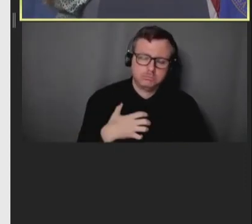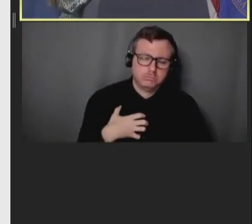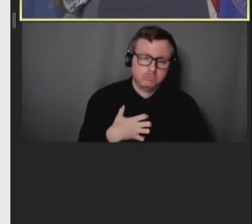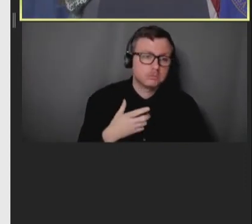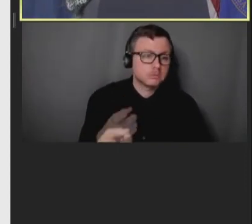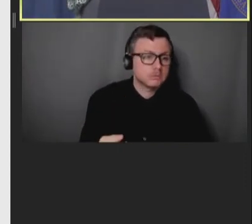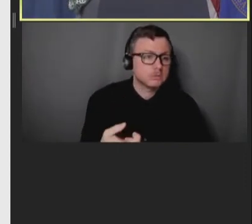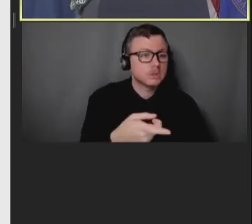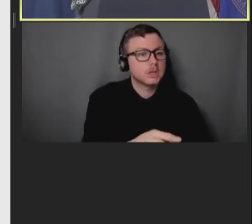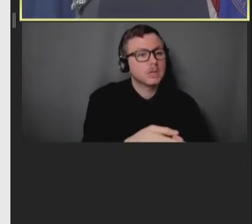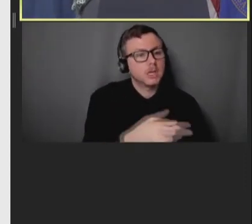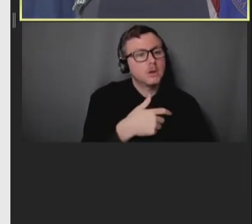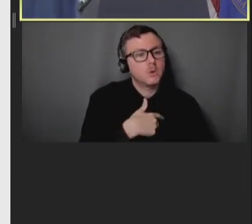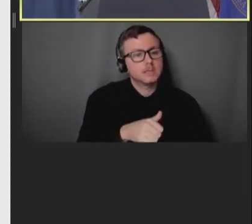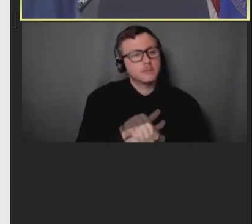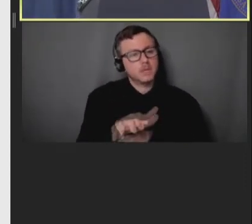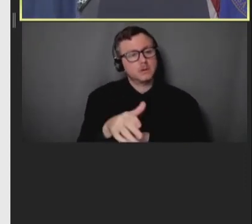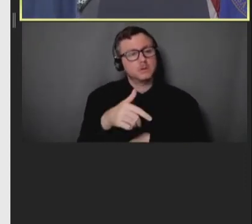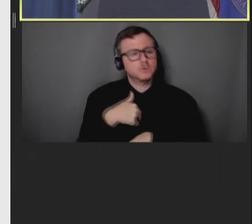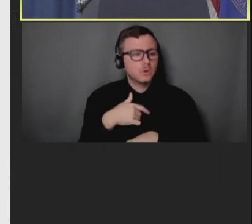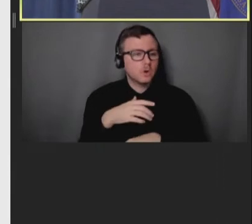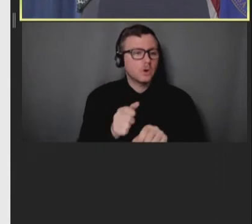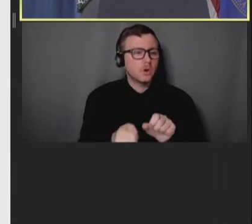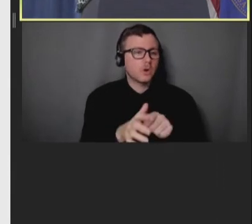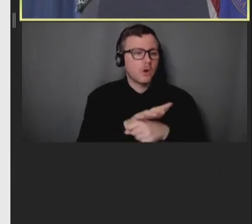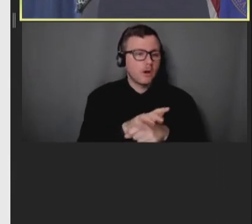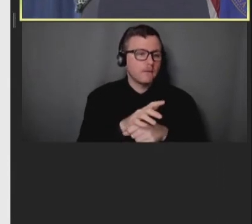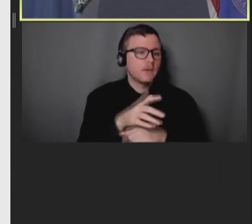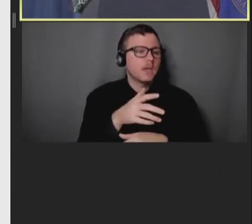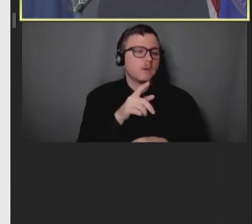at the New Mexico Air National Guard. He is an anesthesiologist by training.